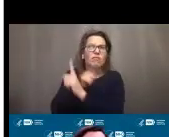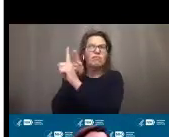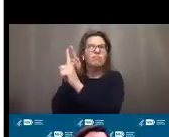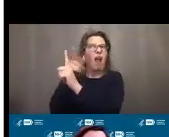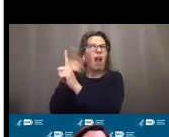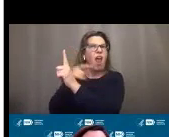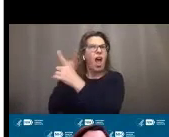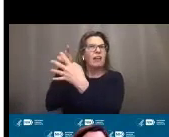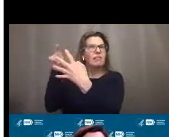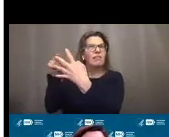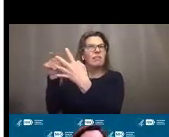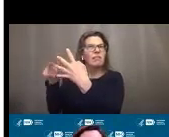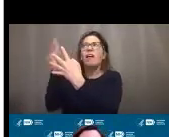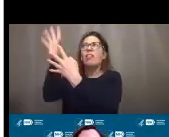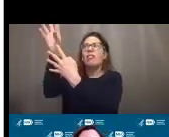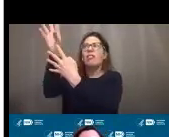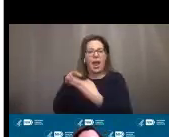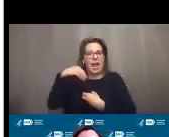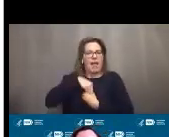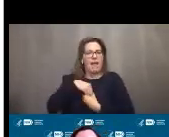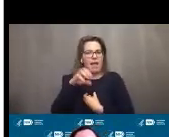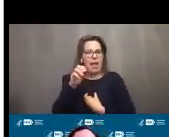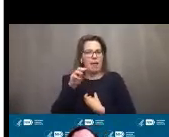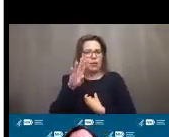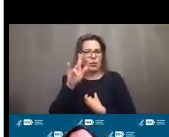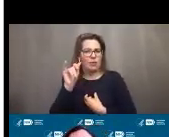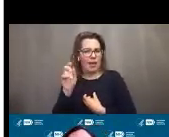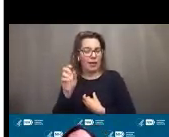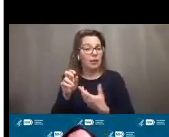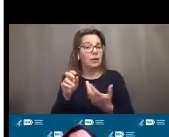for yourself and for those around you who you're going to be working with.